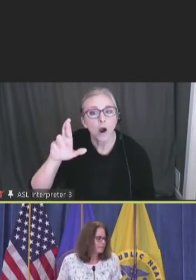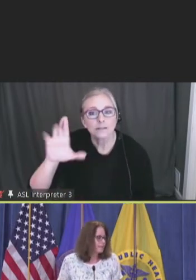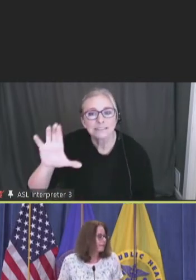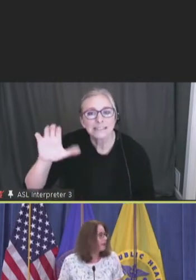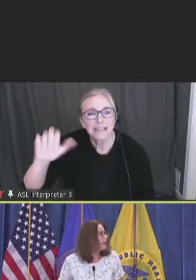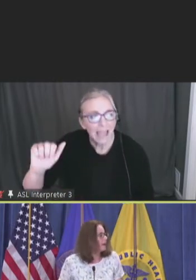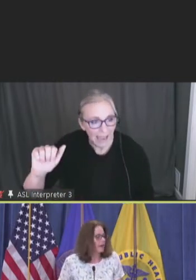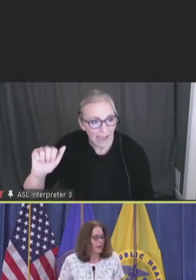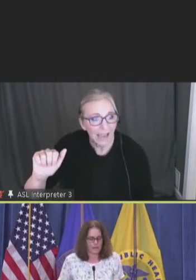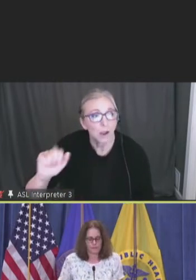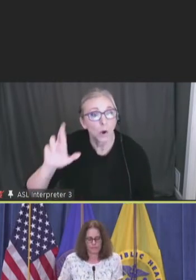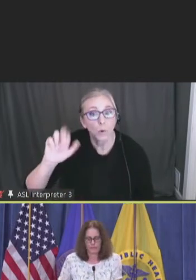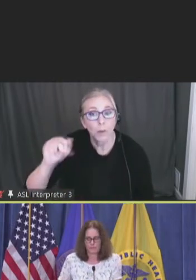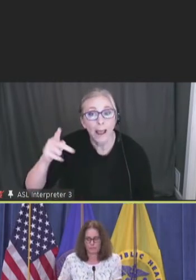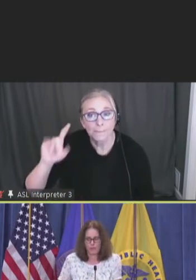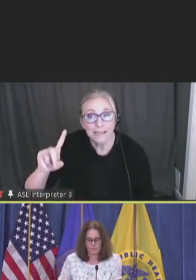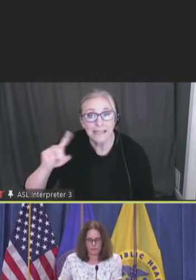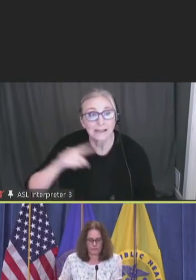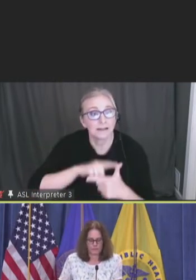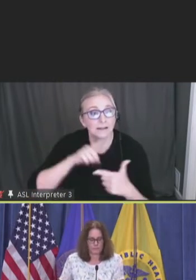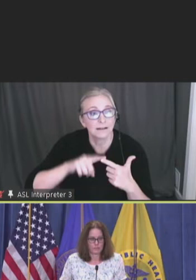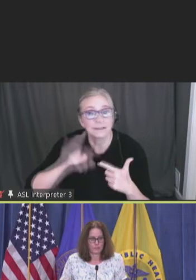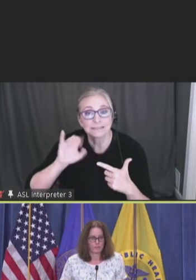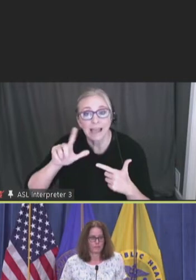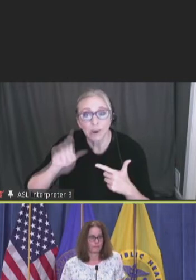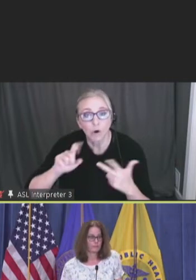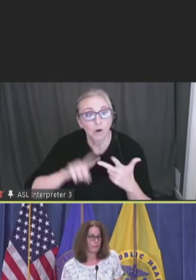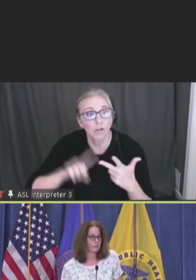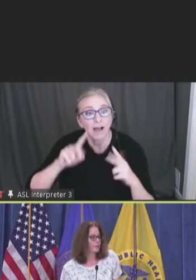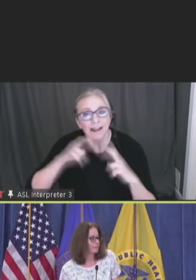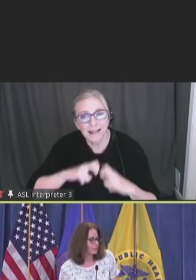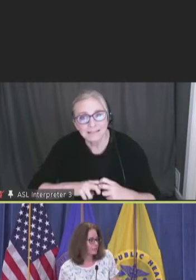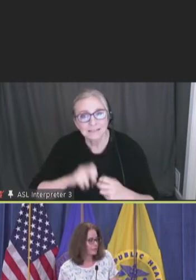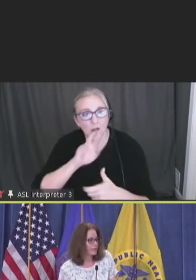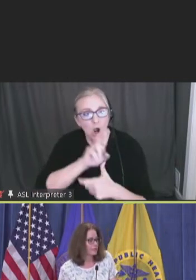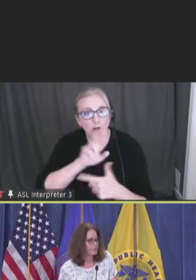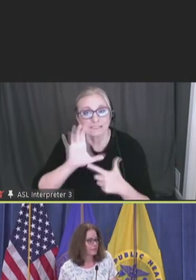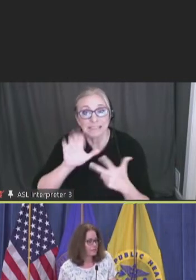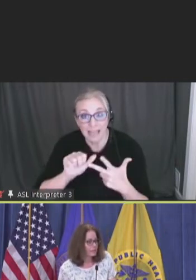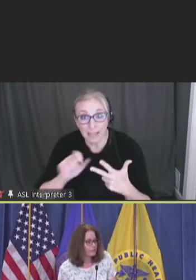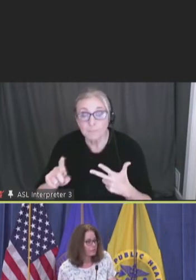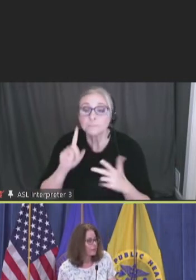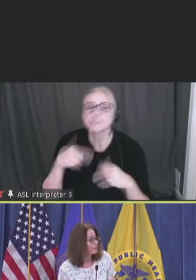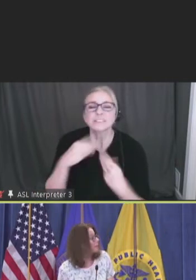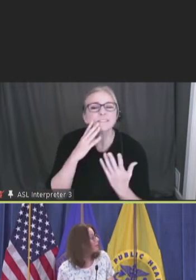That I'll talk about and show the results of. But just to kind of give you the general framework.